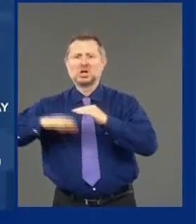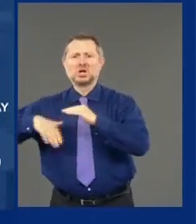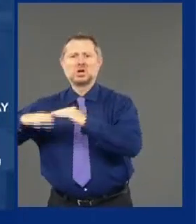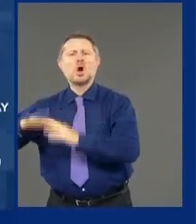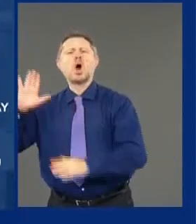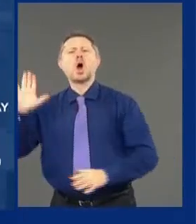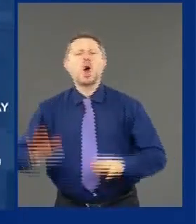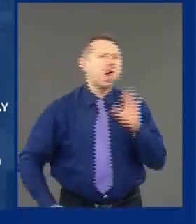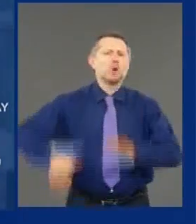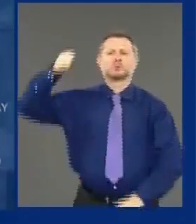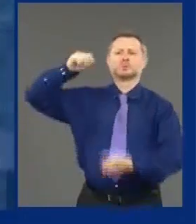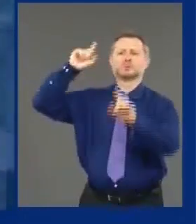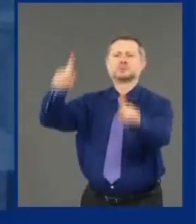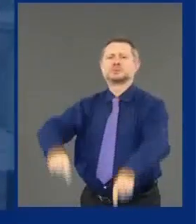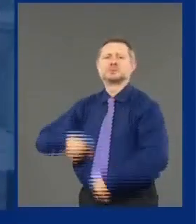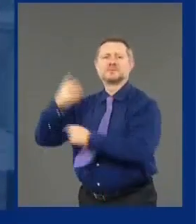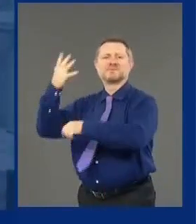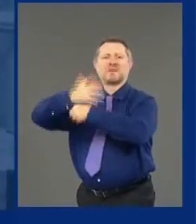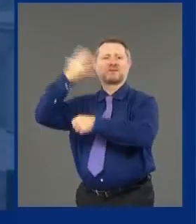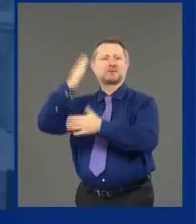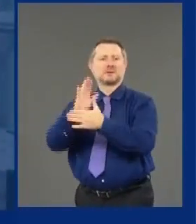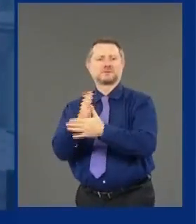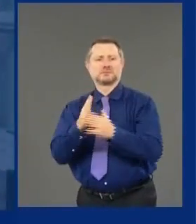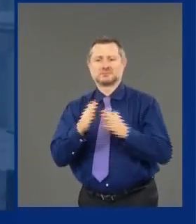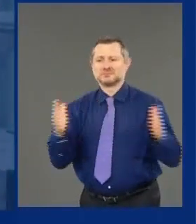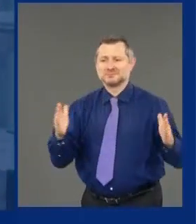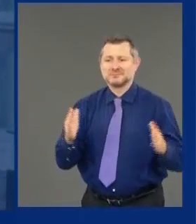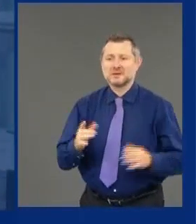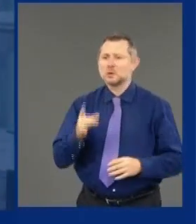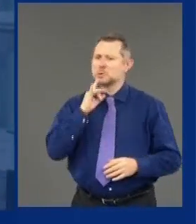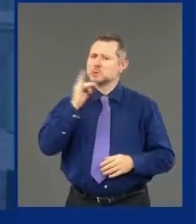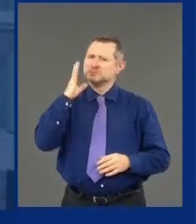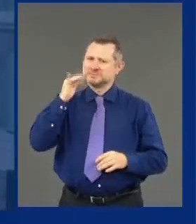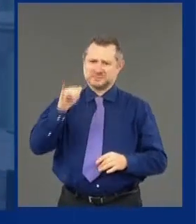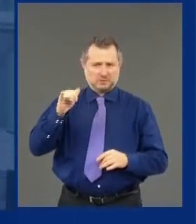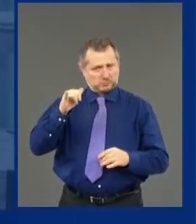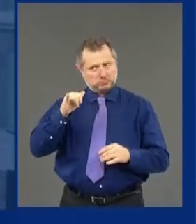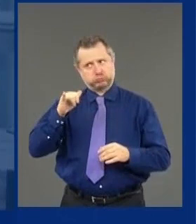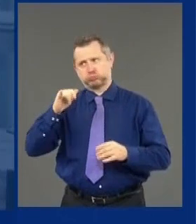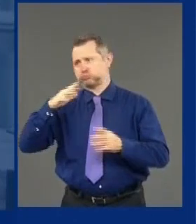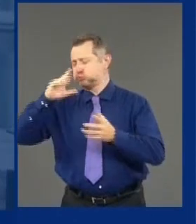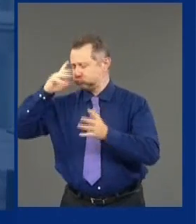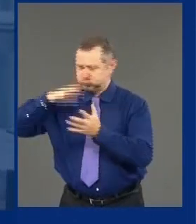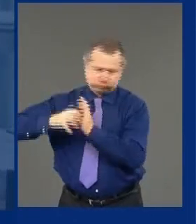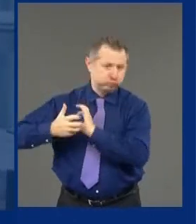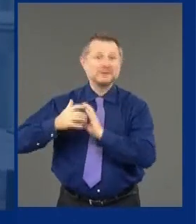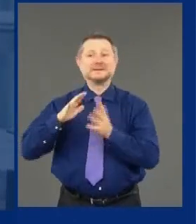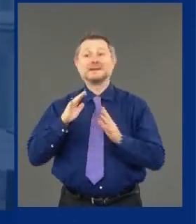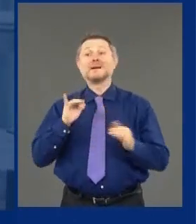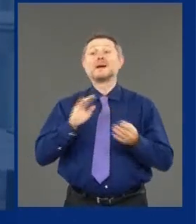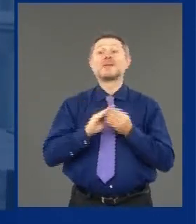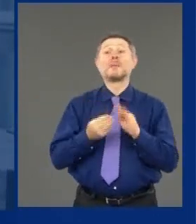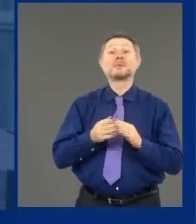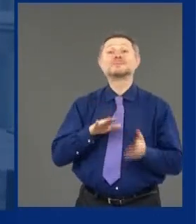CLOUDS ON THE WHO R HORIZON. FOUR STRAIGHT DAYS UNDER 900 HOSPITALIZATIONS, LOWEST FIVE-DAY AVERAGE SINCE WE